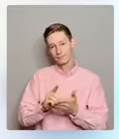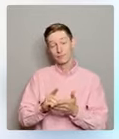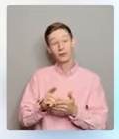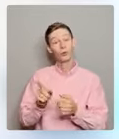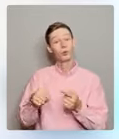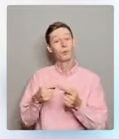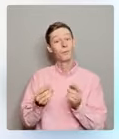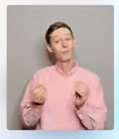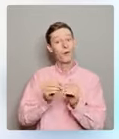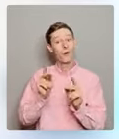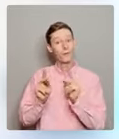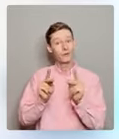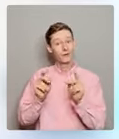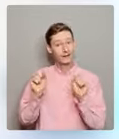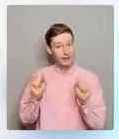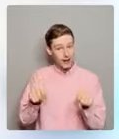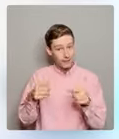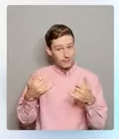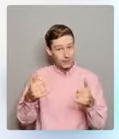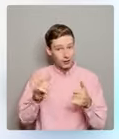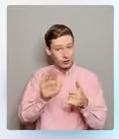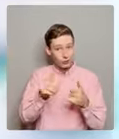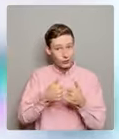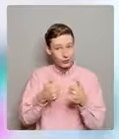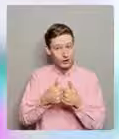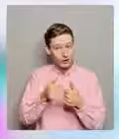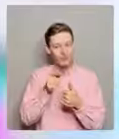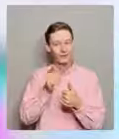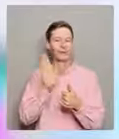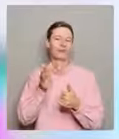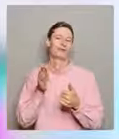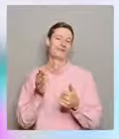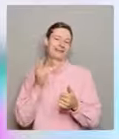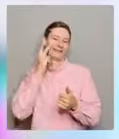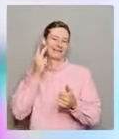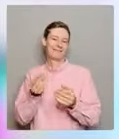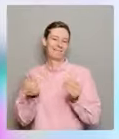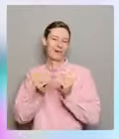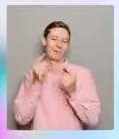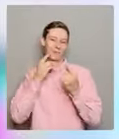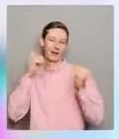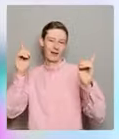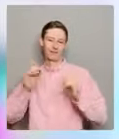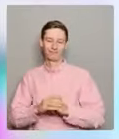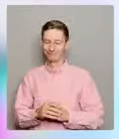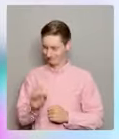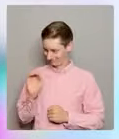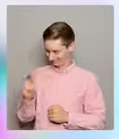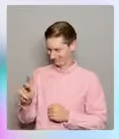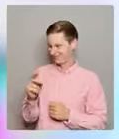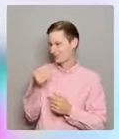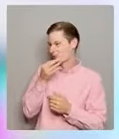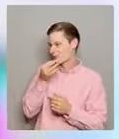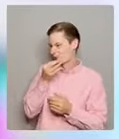And when more people can play your game, you'll have a better chance at finding success. All right, well, as we wrap up this chat today,